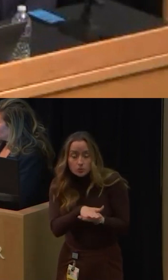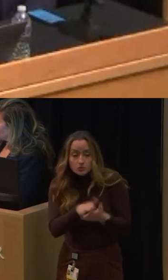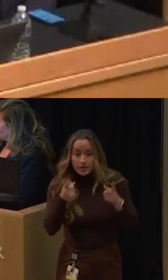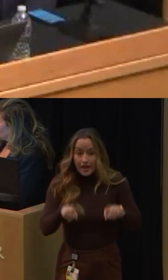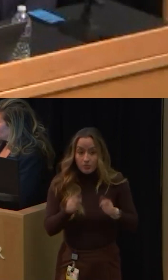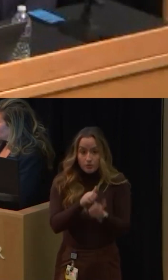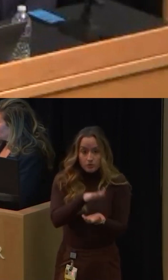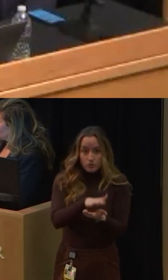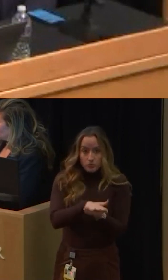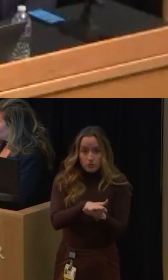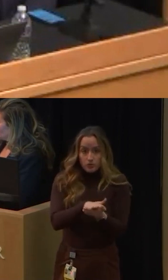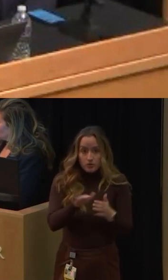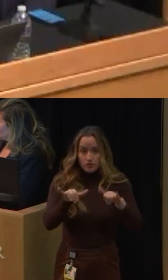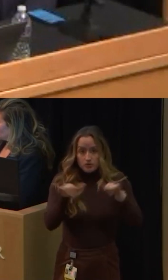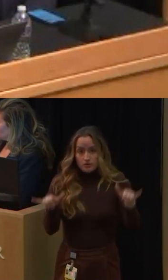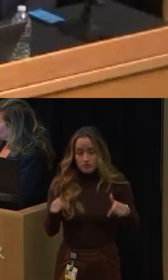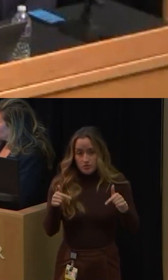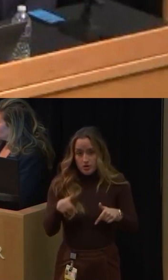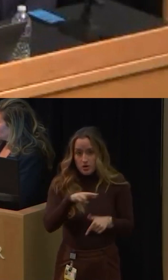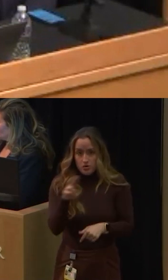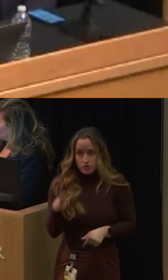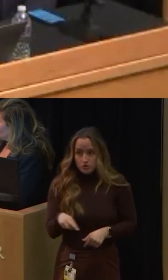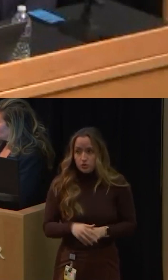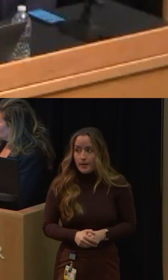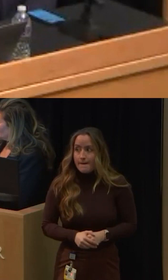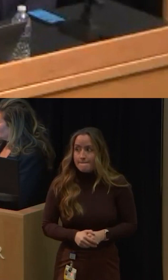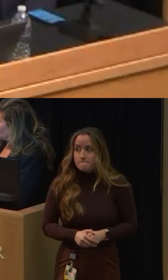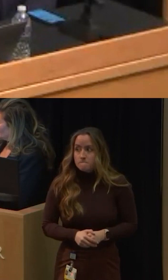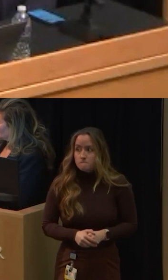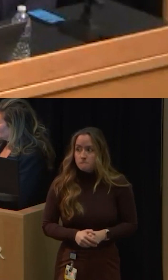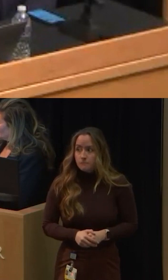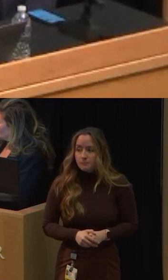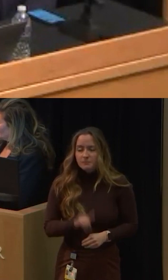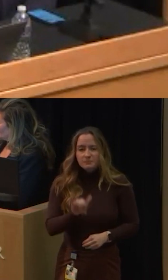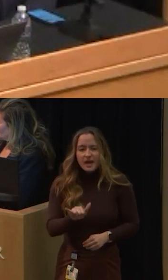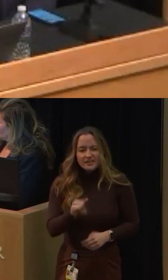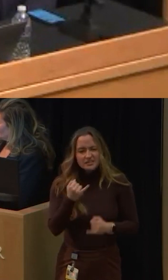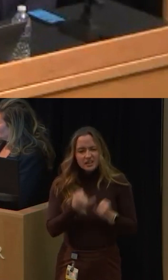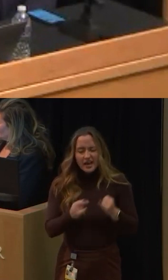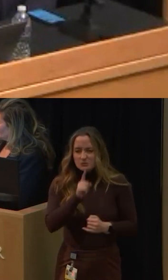is probably the last real challenge that we have